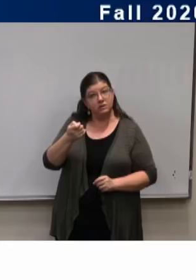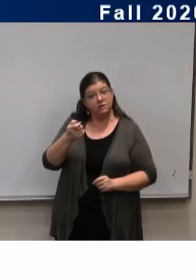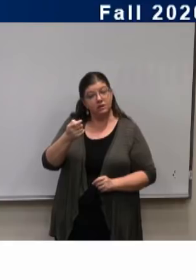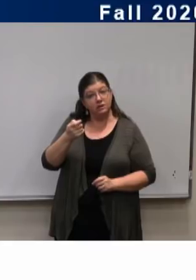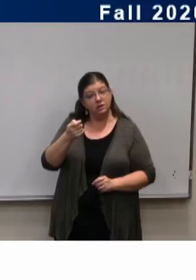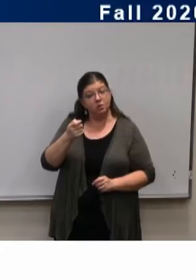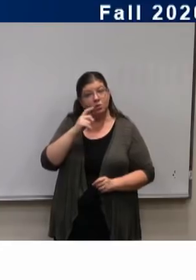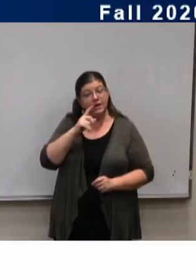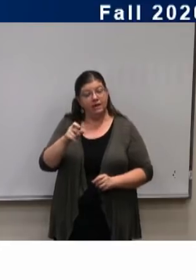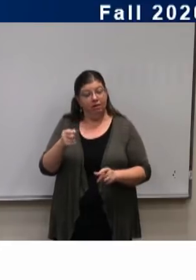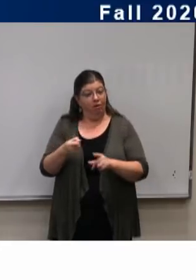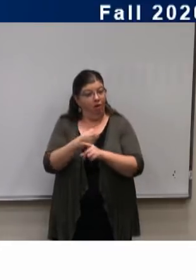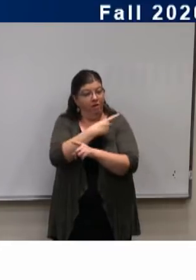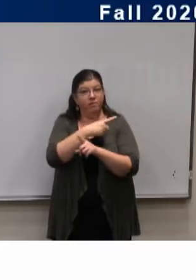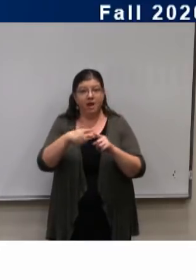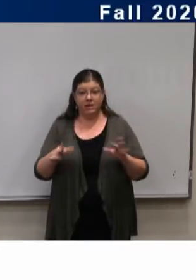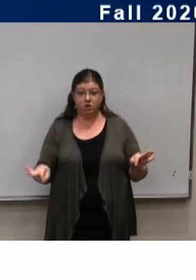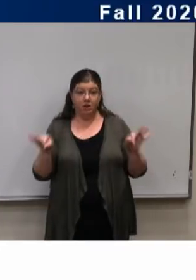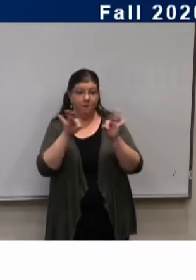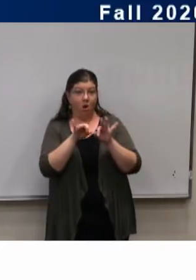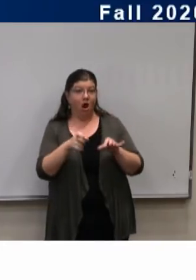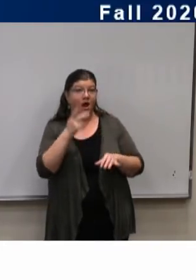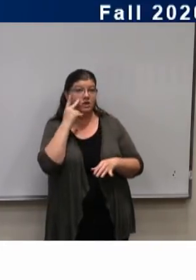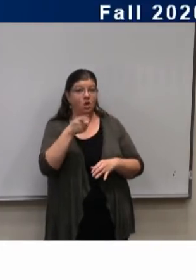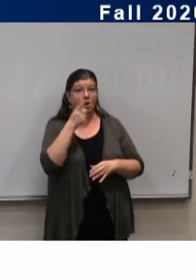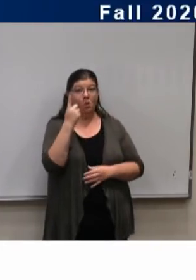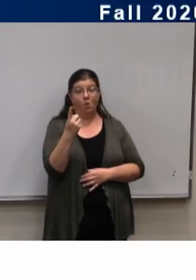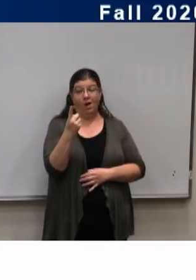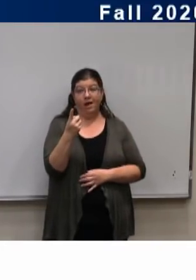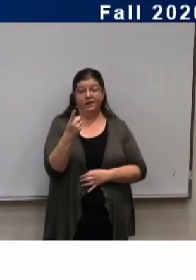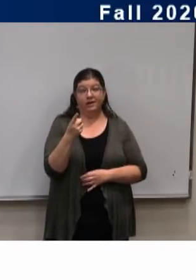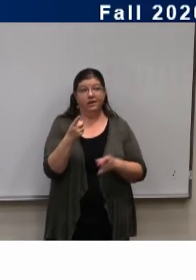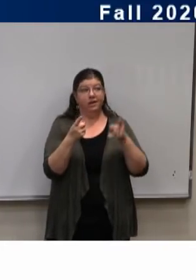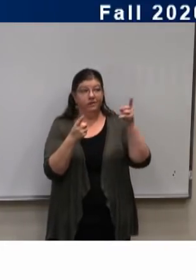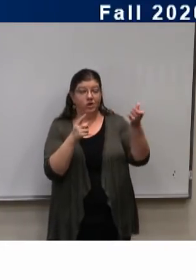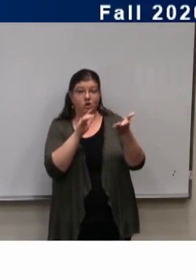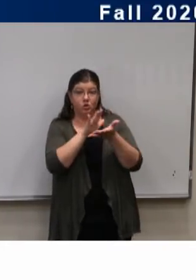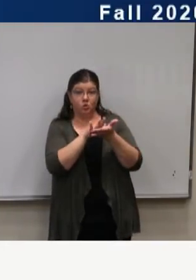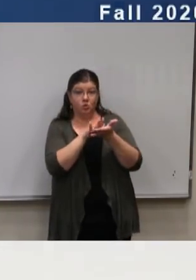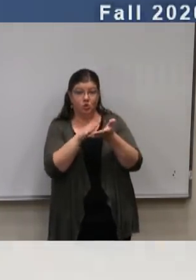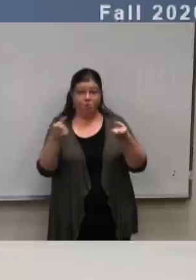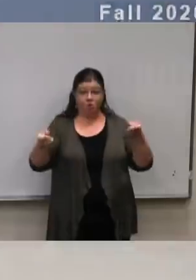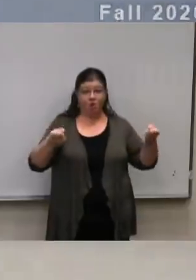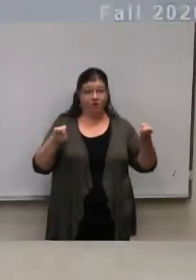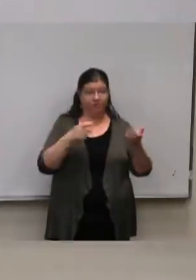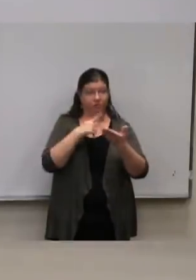I saw, I saw one of the proprietary schools have with a truck driving program running